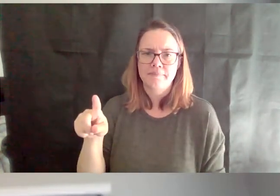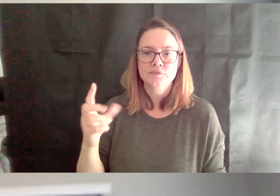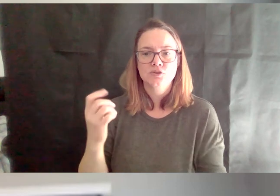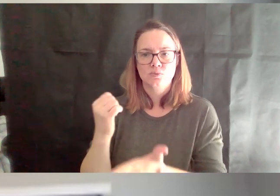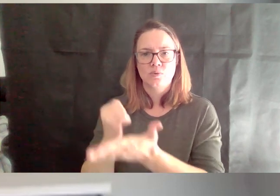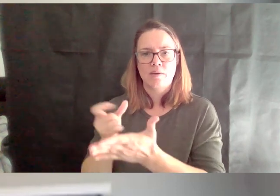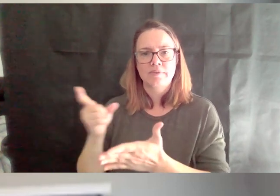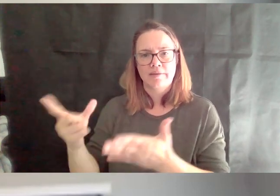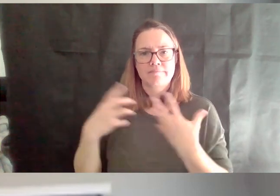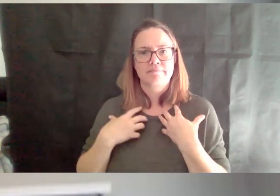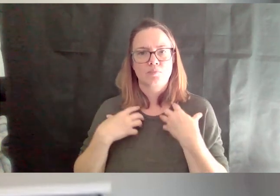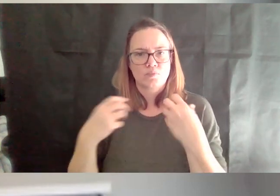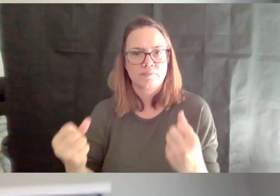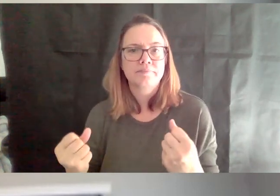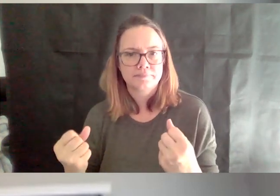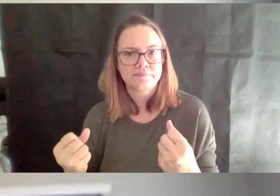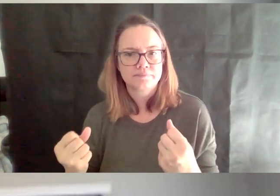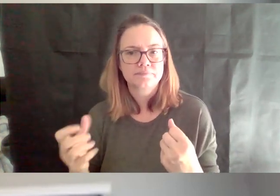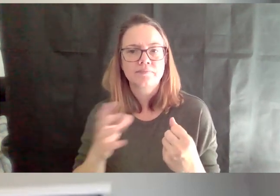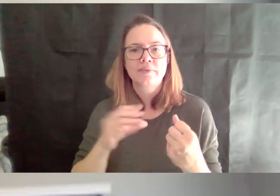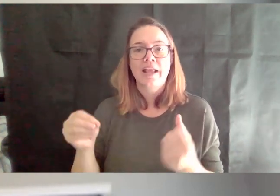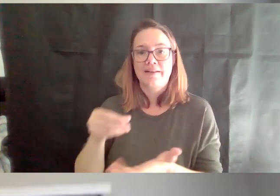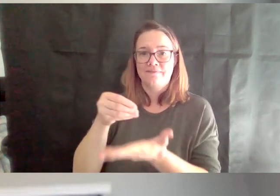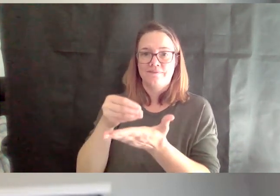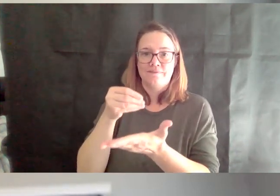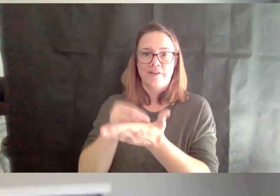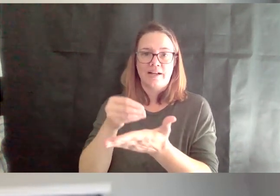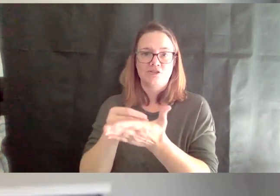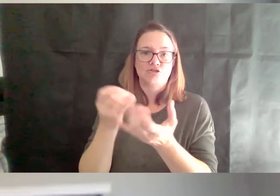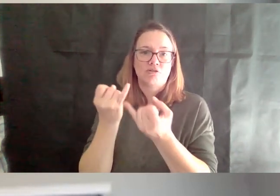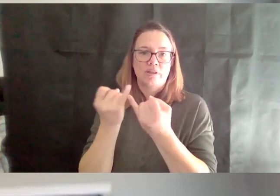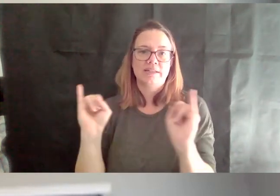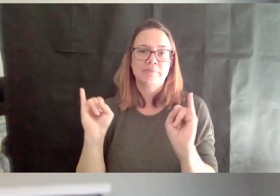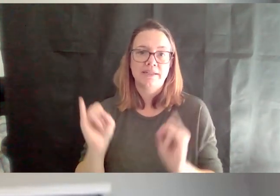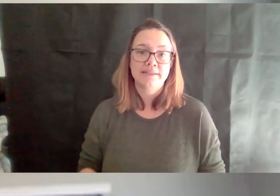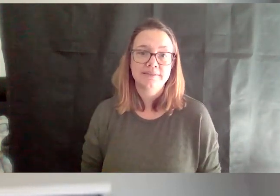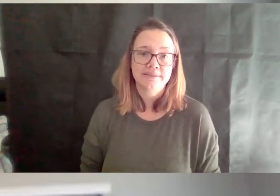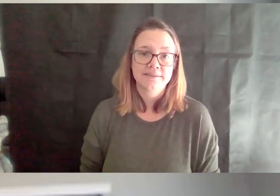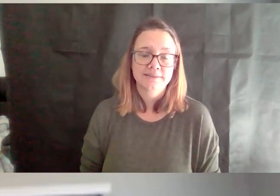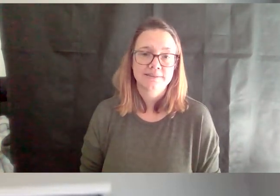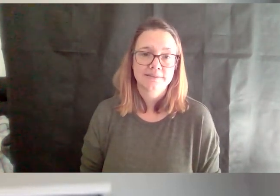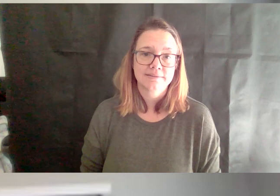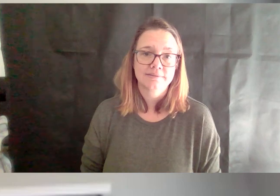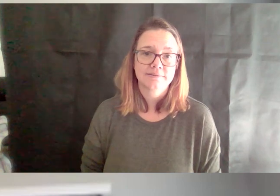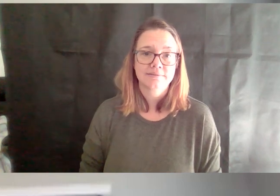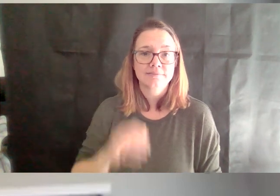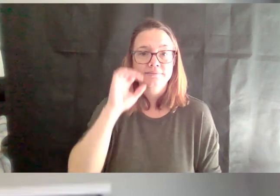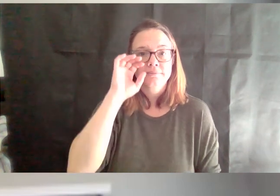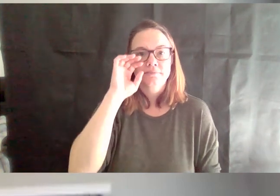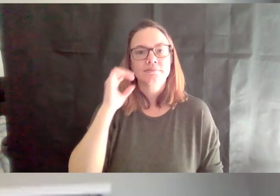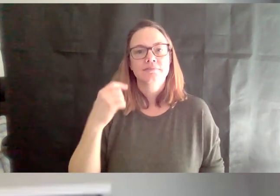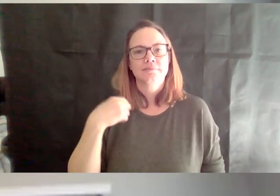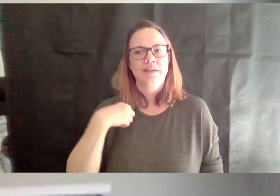toward their recovery and their financial independence. So with that being said, I think we're